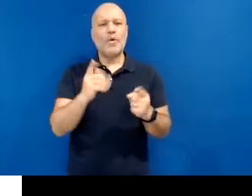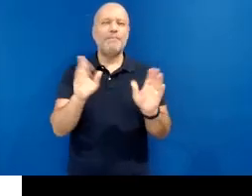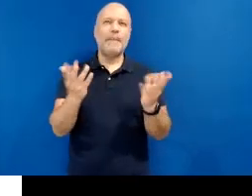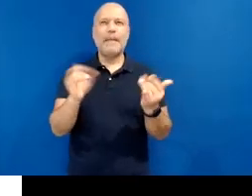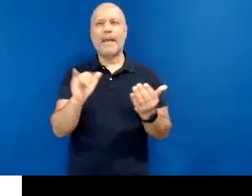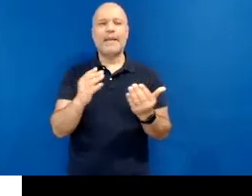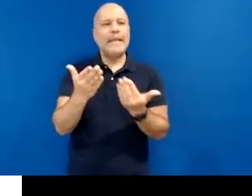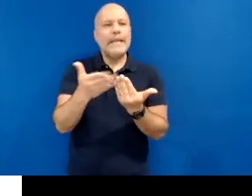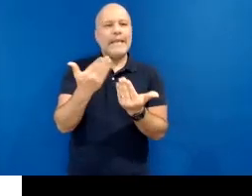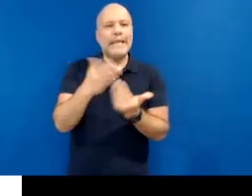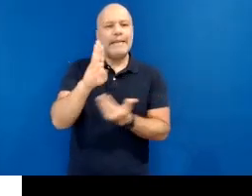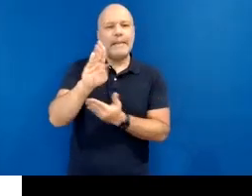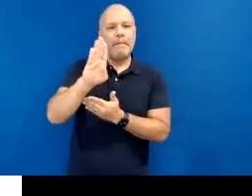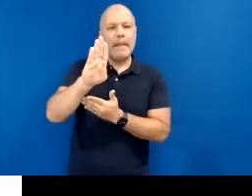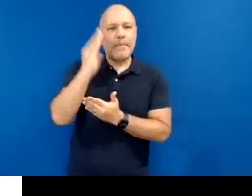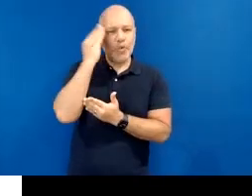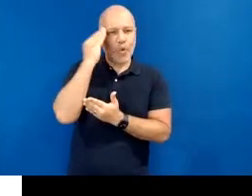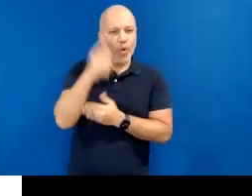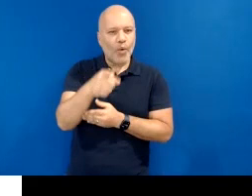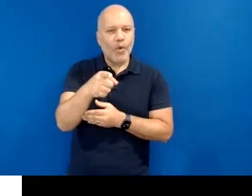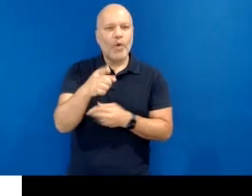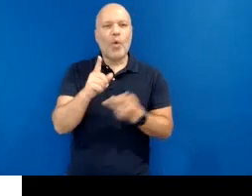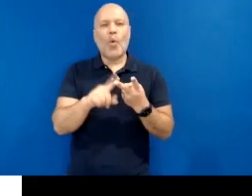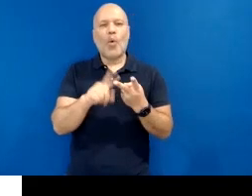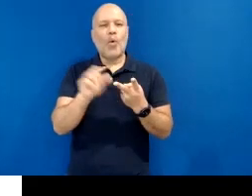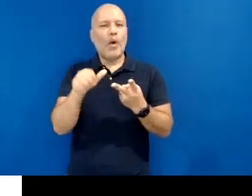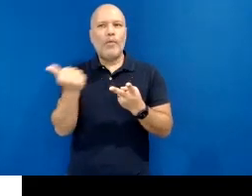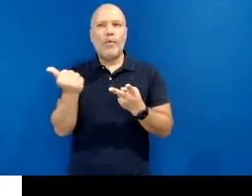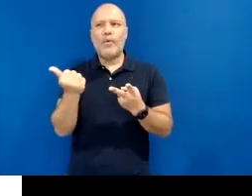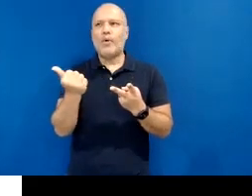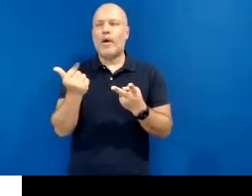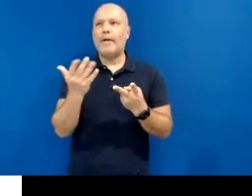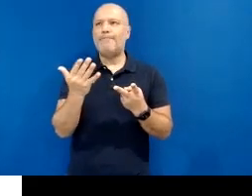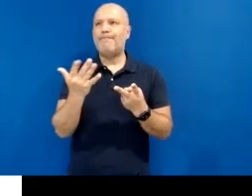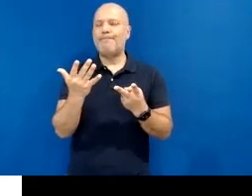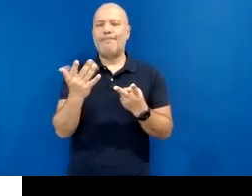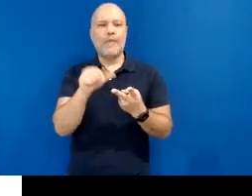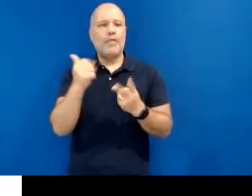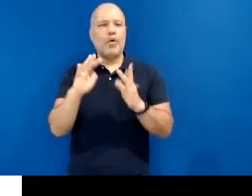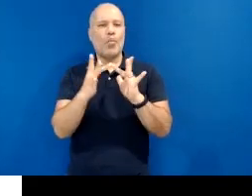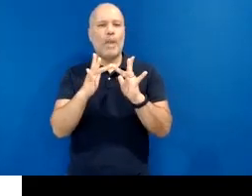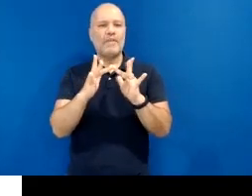or one of those websites, this is very similar to that.